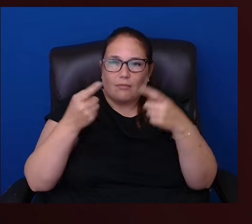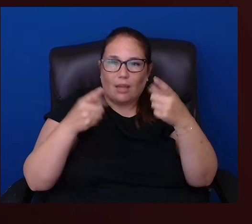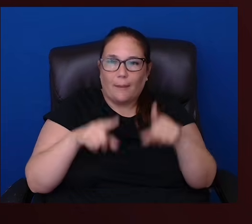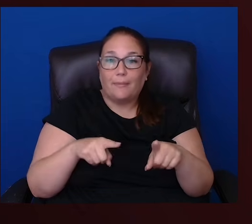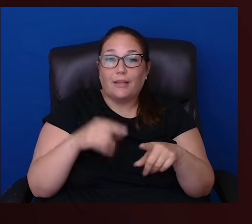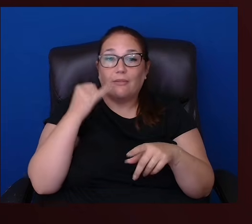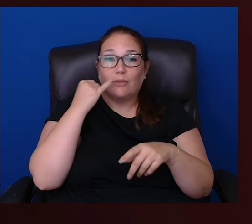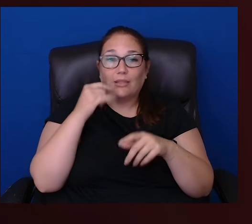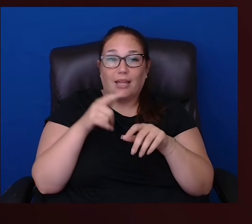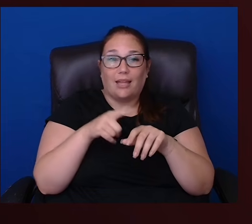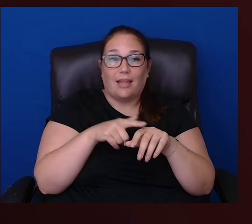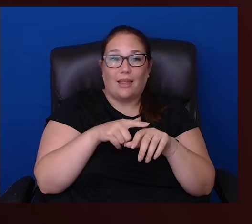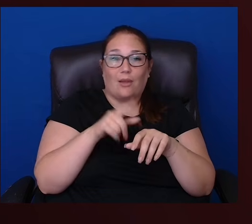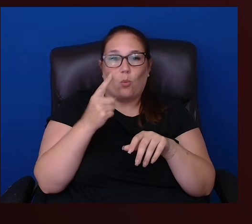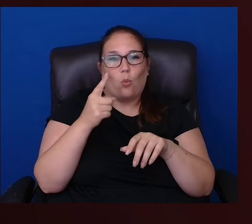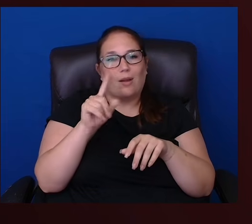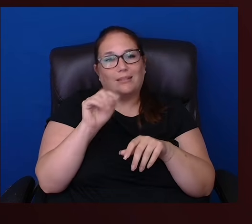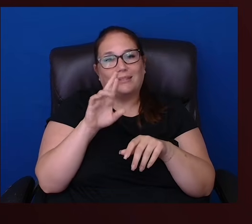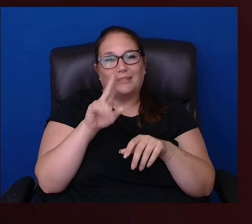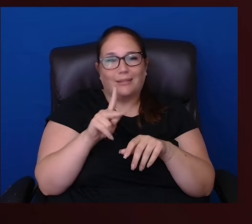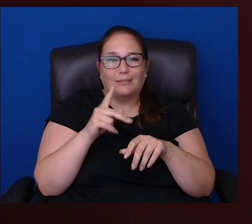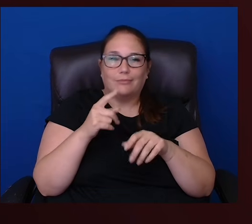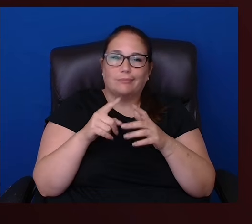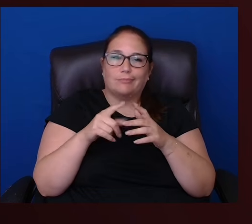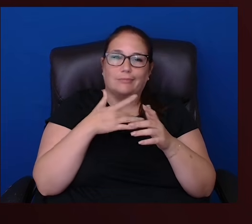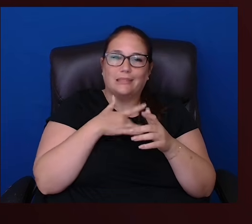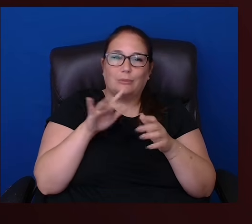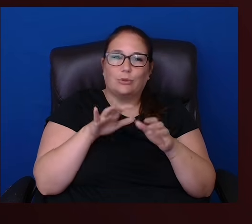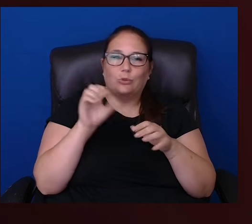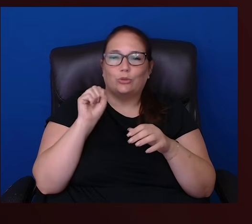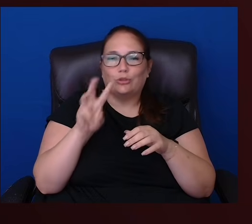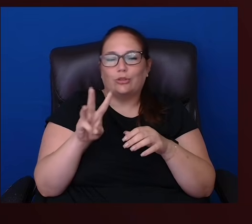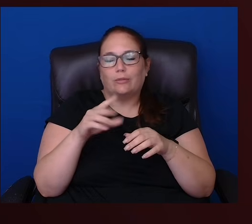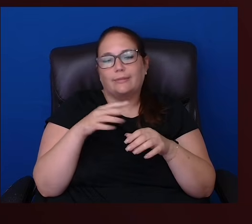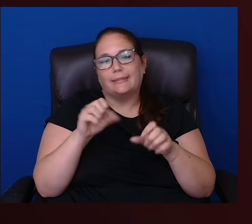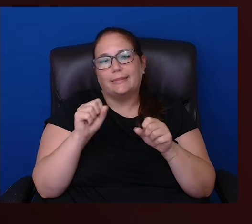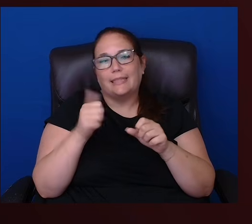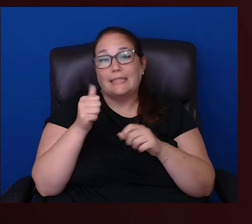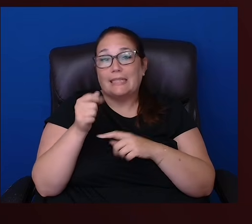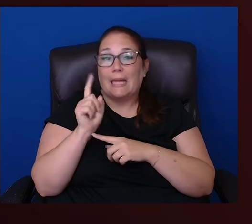a task that someone would ordinarily do in software, let's say it takes 10 minutes to do,